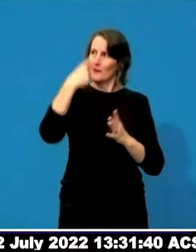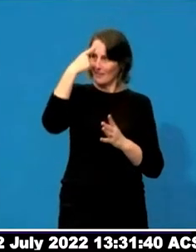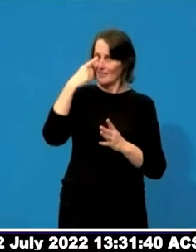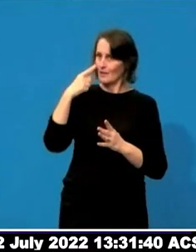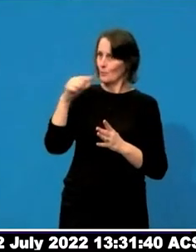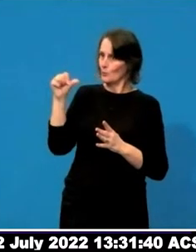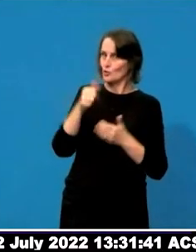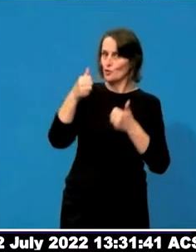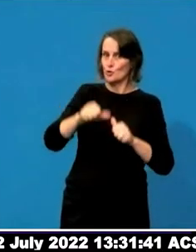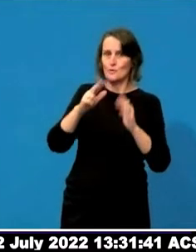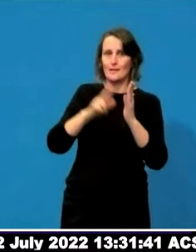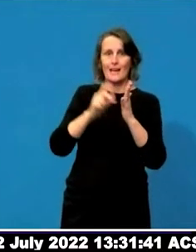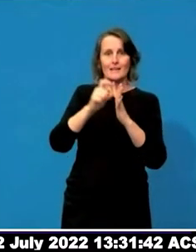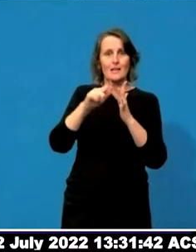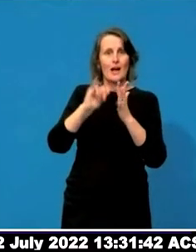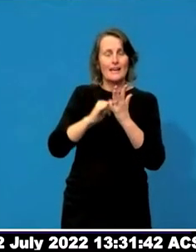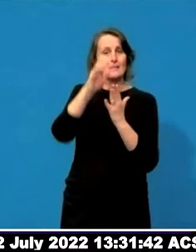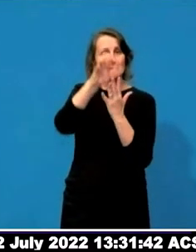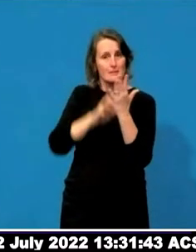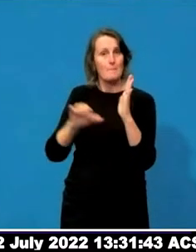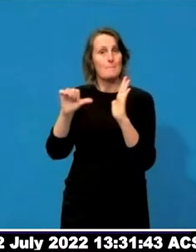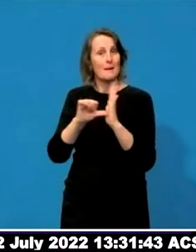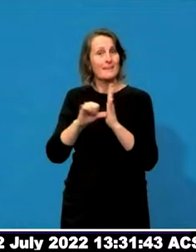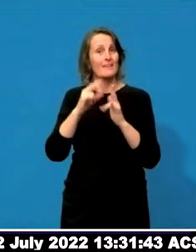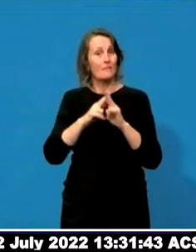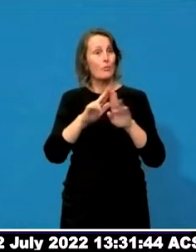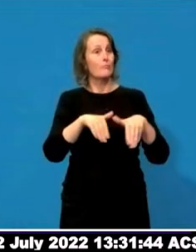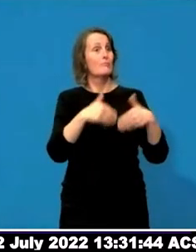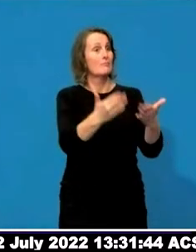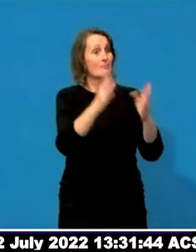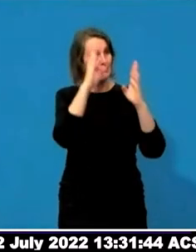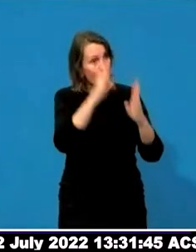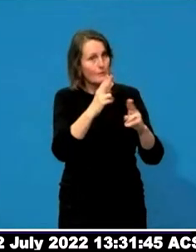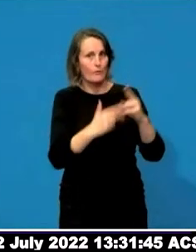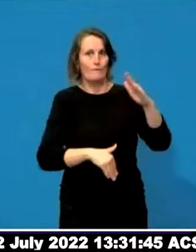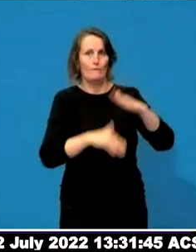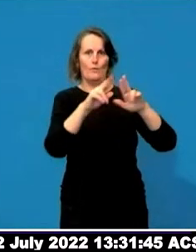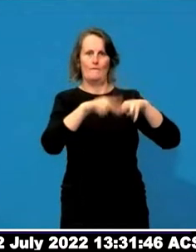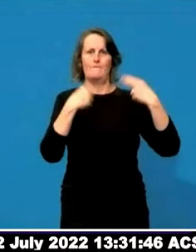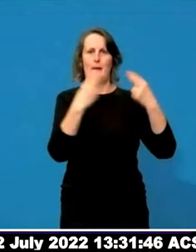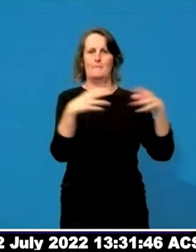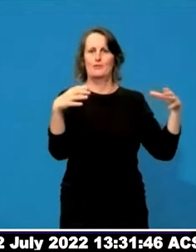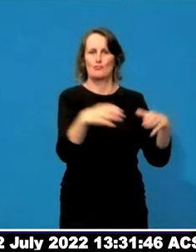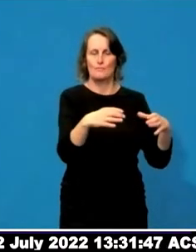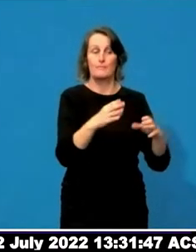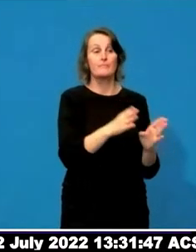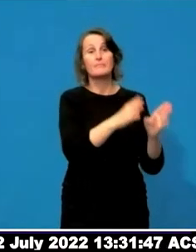to actually support that whole family to continue providing that care. MS McMAHON: Mrs Smith, do you agree with what Ms McRae just said?